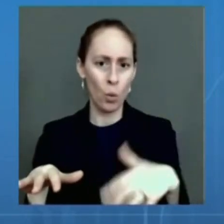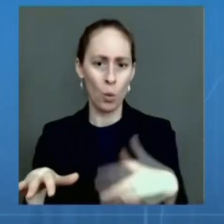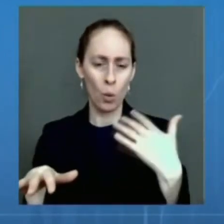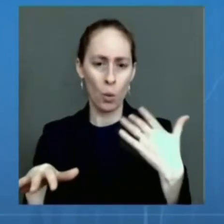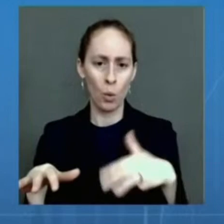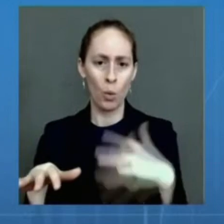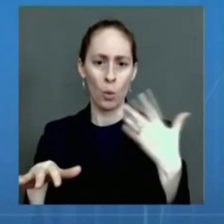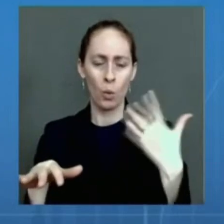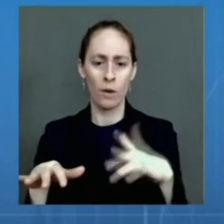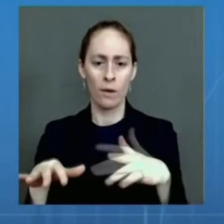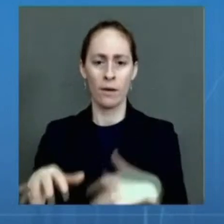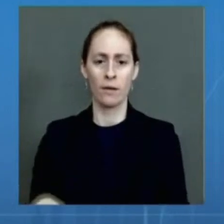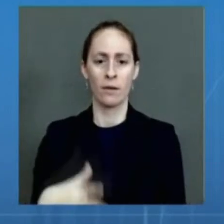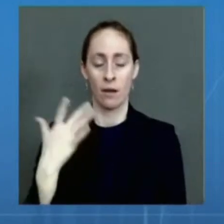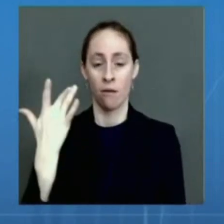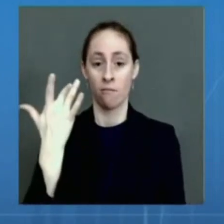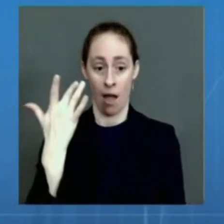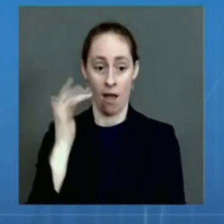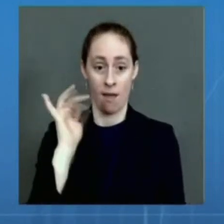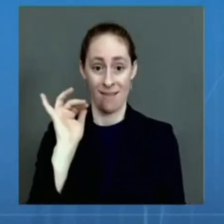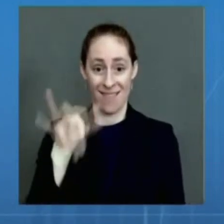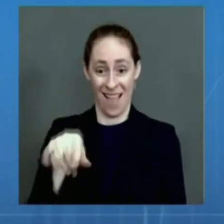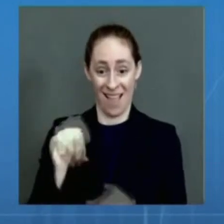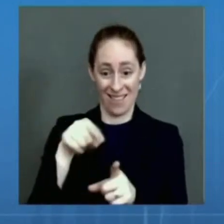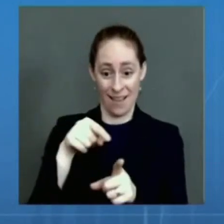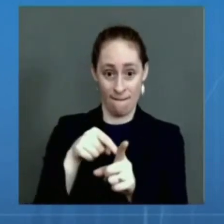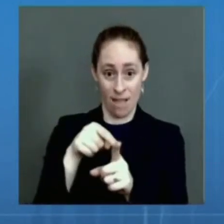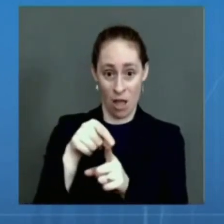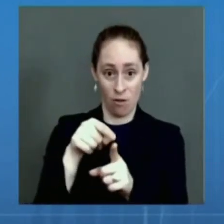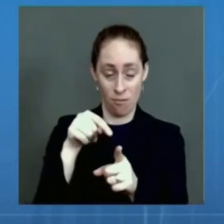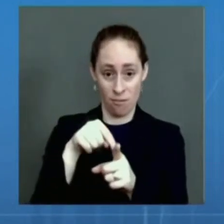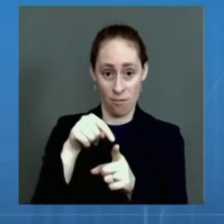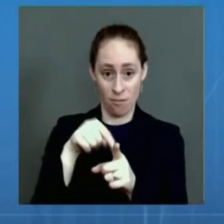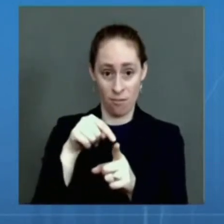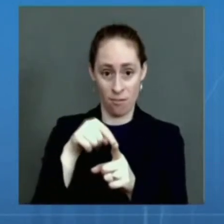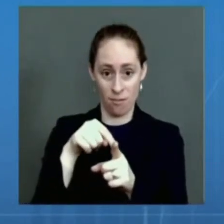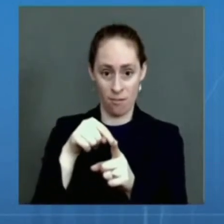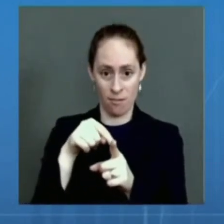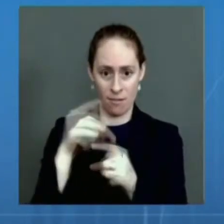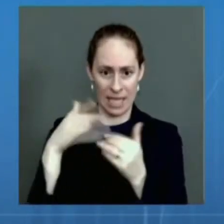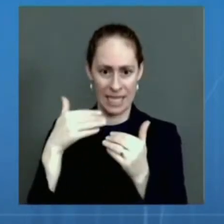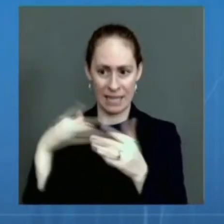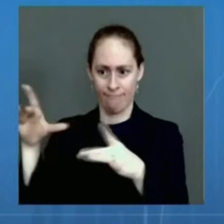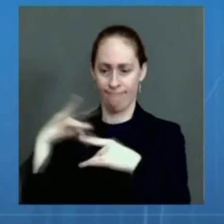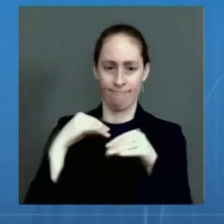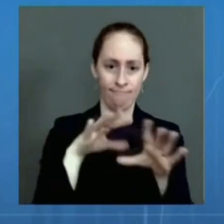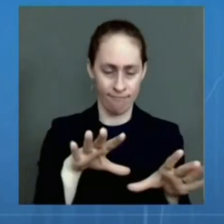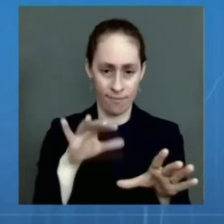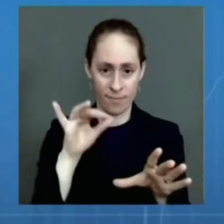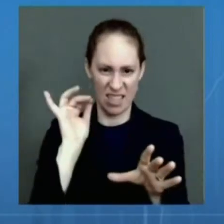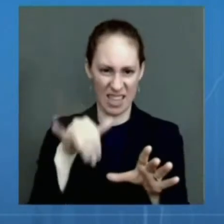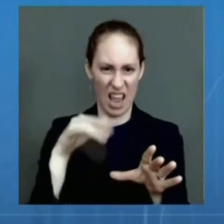BECAUSE THE BOOSTER AND VACCINE